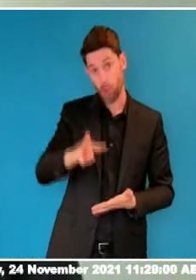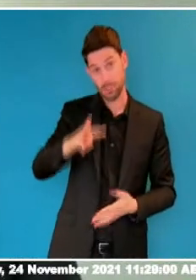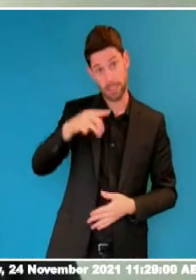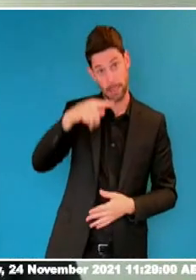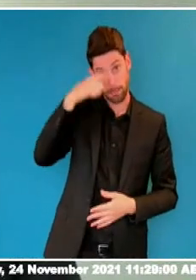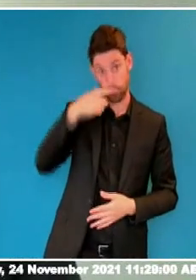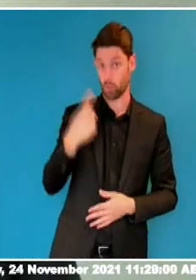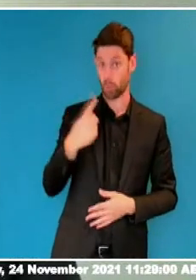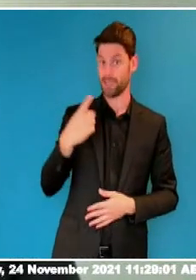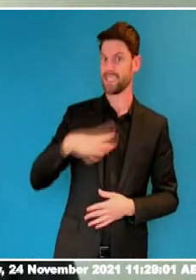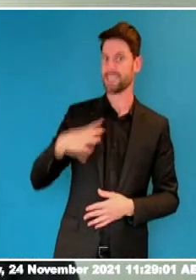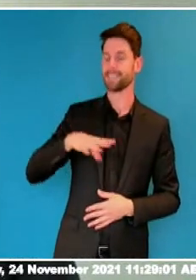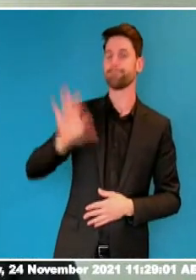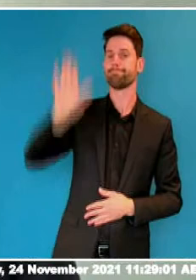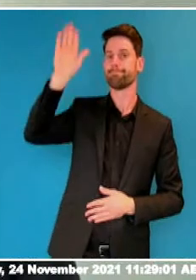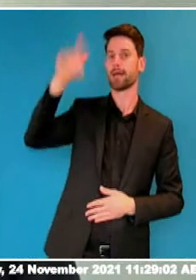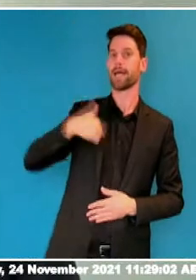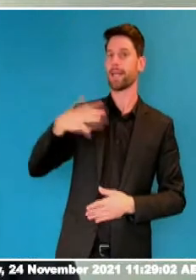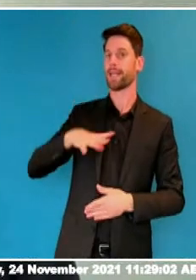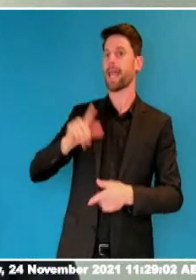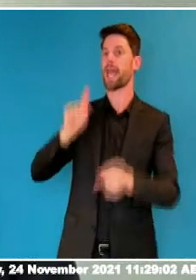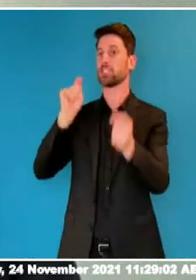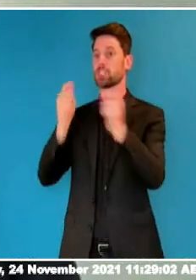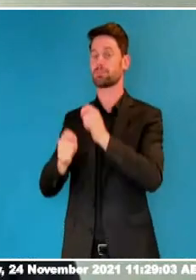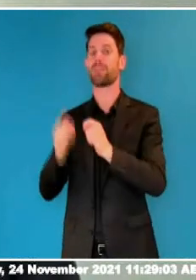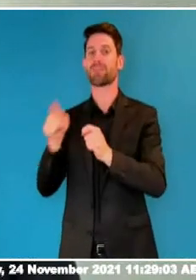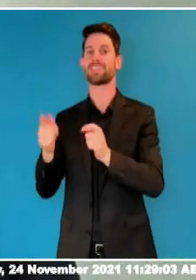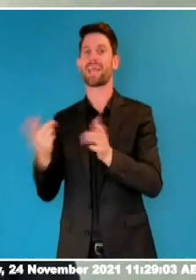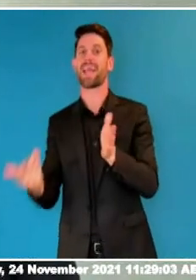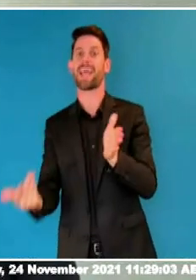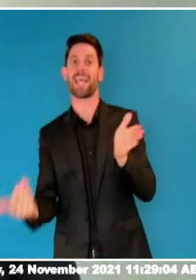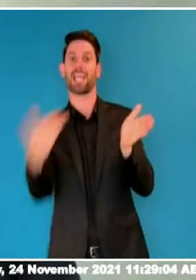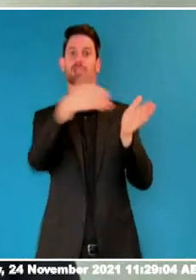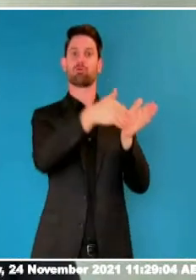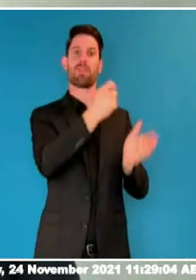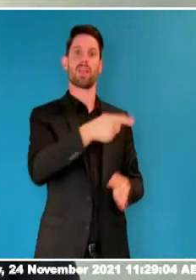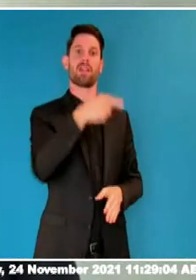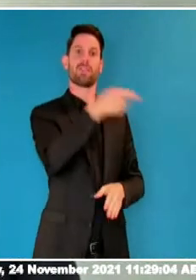adjustments above and beyond those universal adjustments? That's correct.